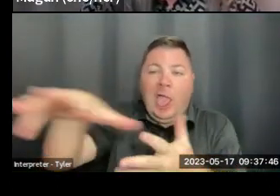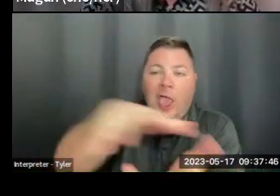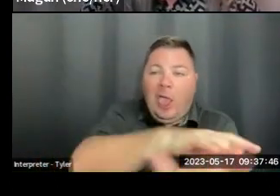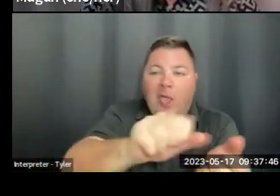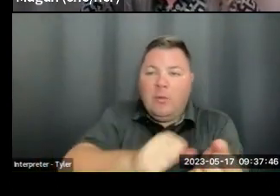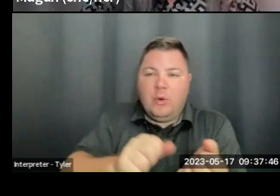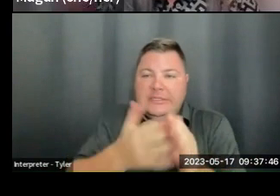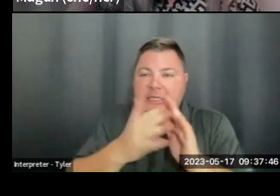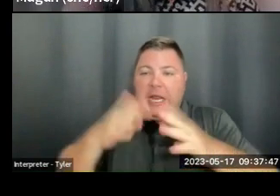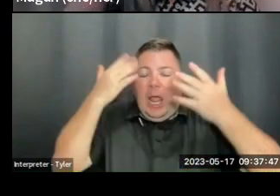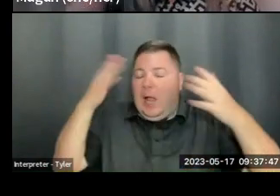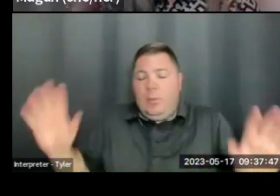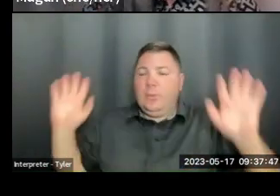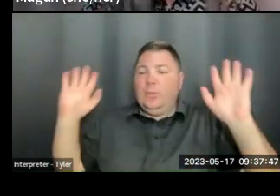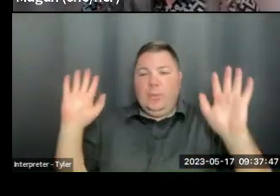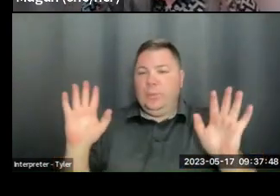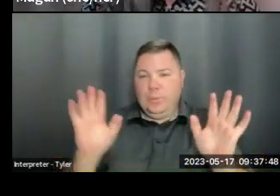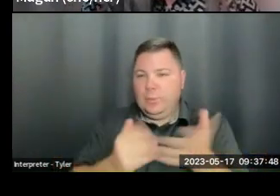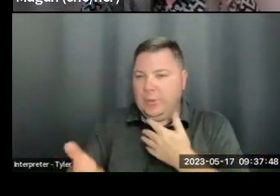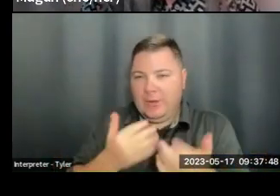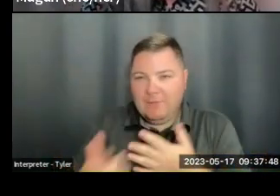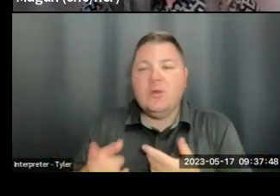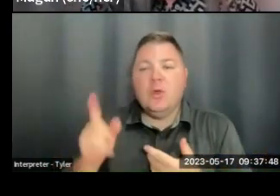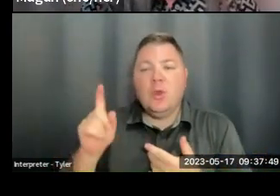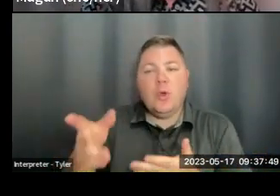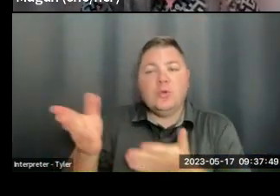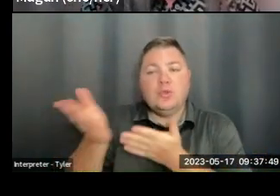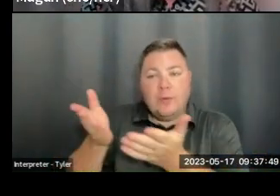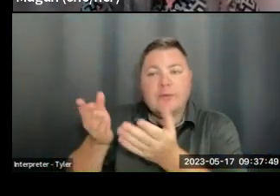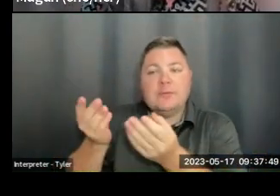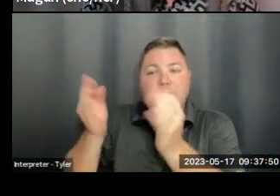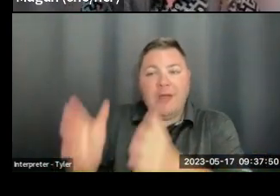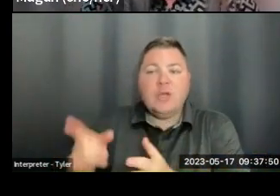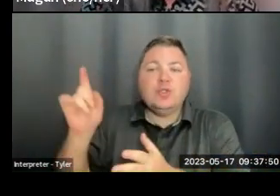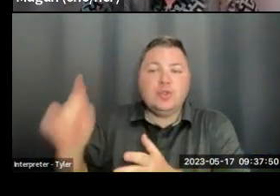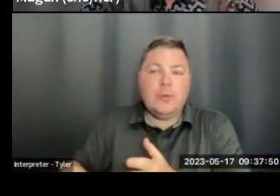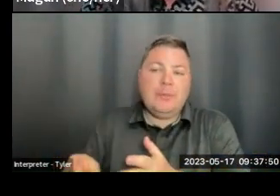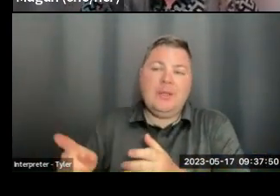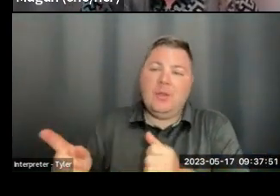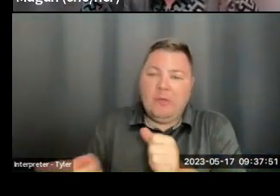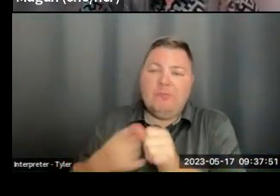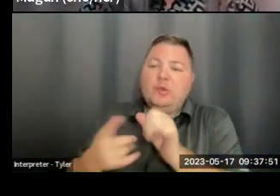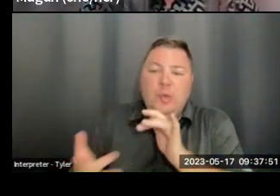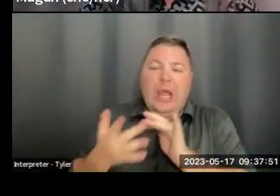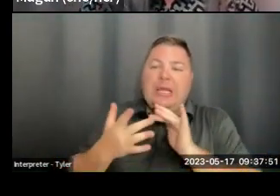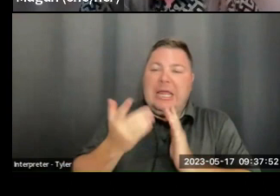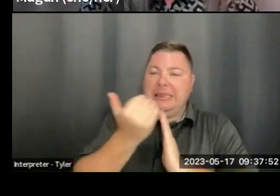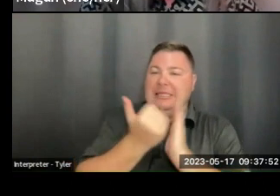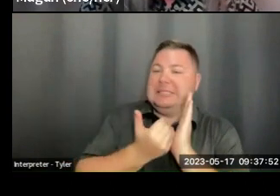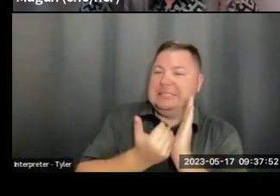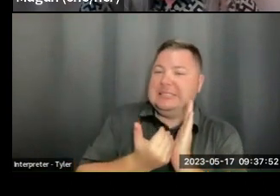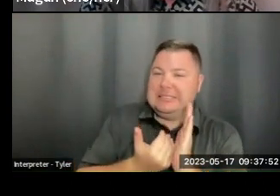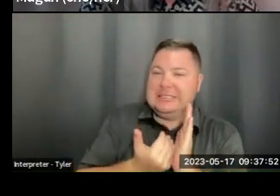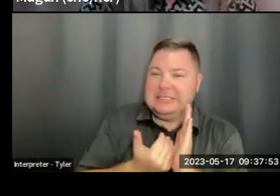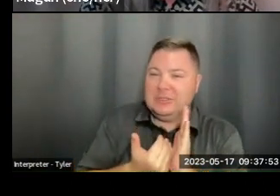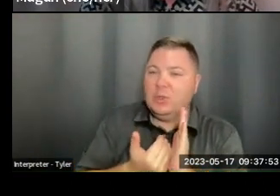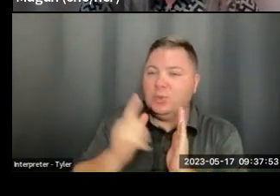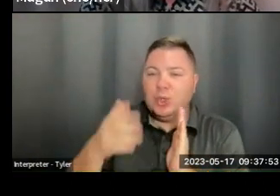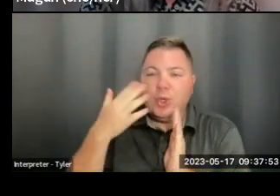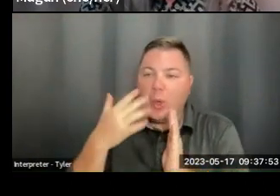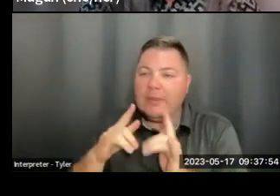tonight's show because of a power outage or dragon rampage? Your service providers need to be on